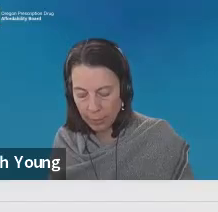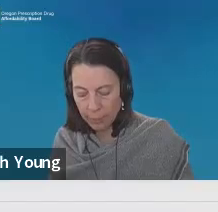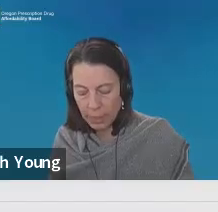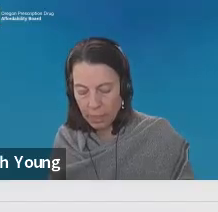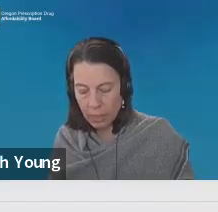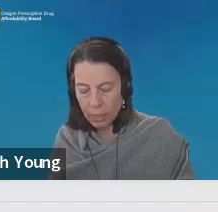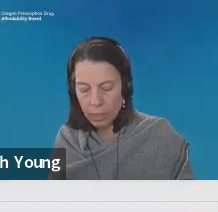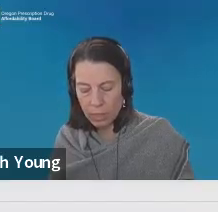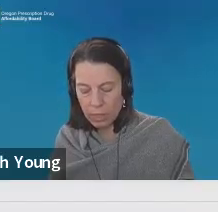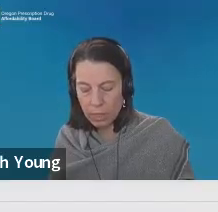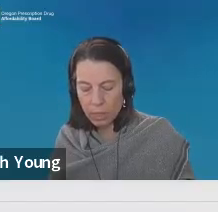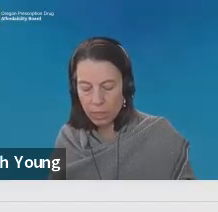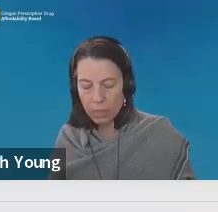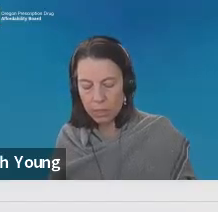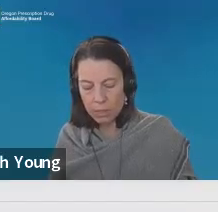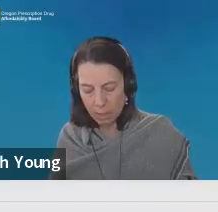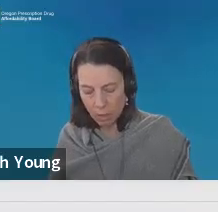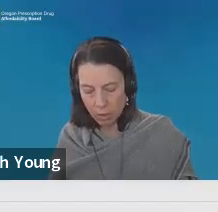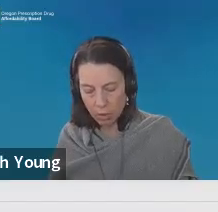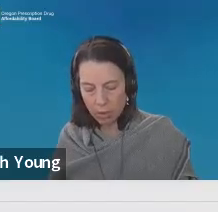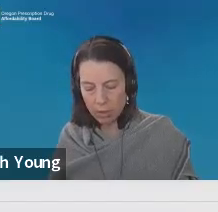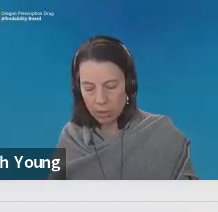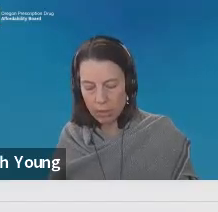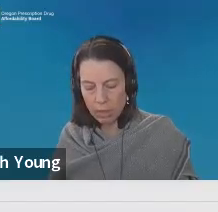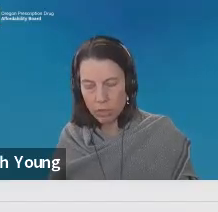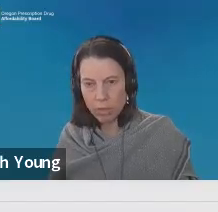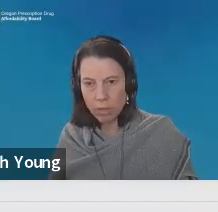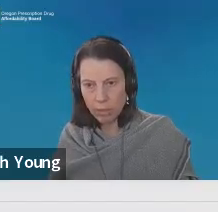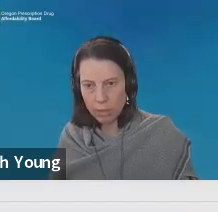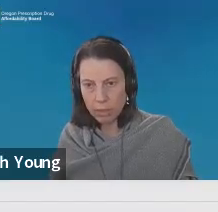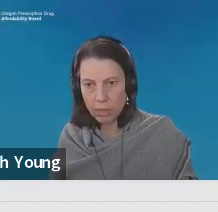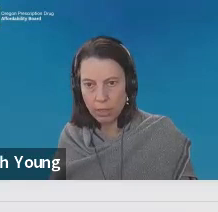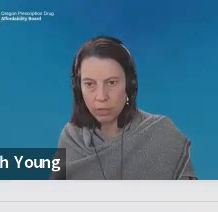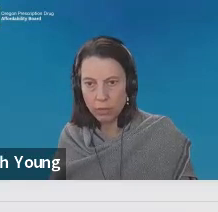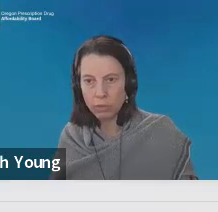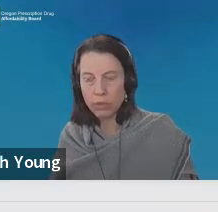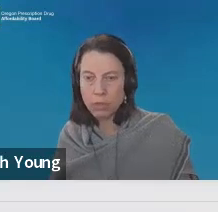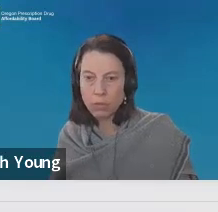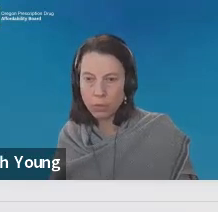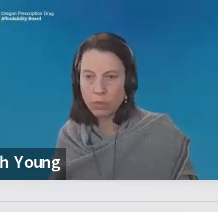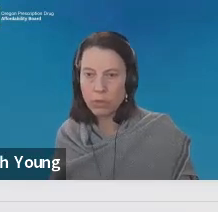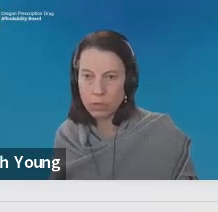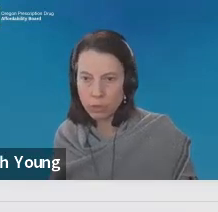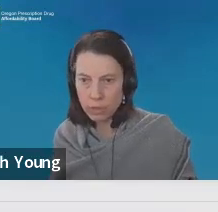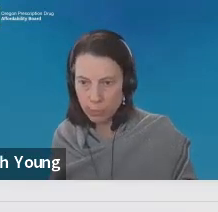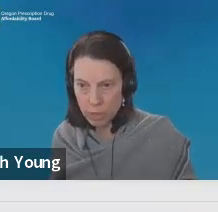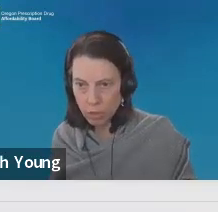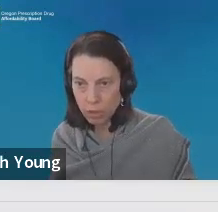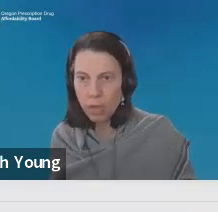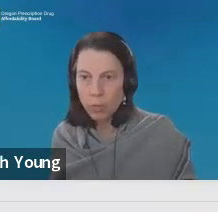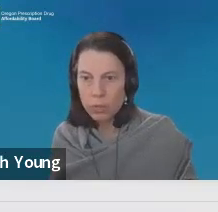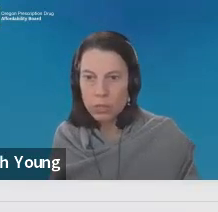Um the data call is actually collected under the authority of the insurance commissioner